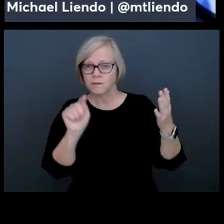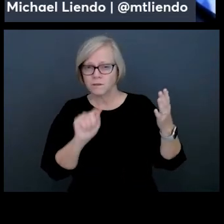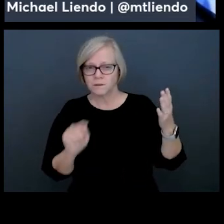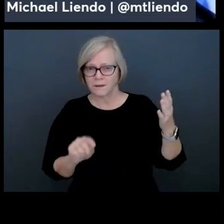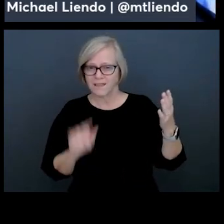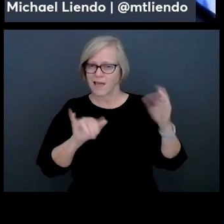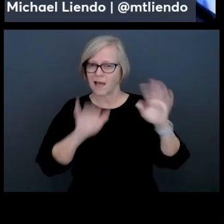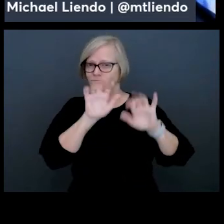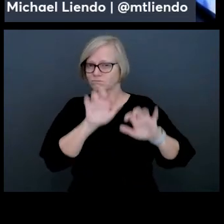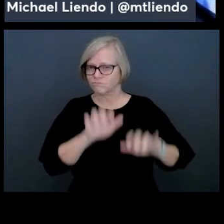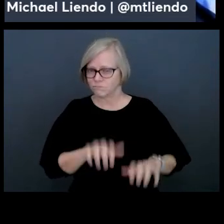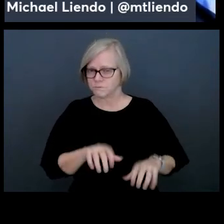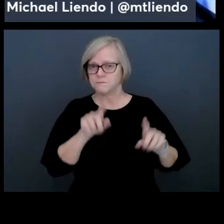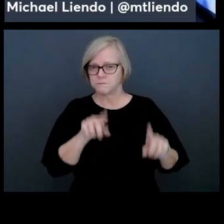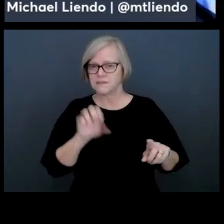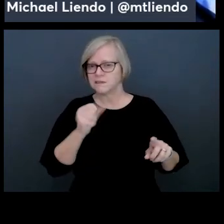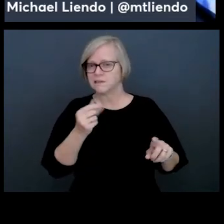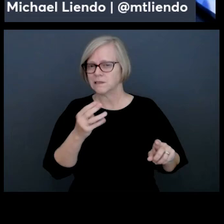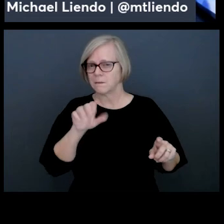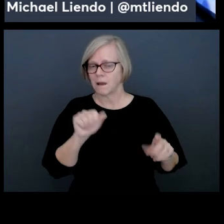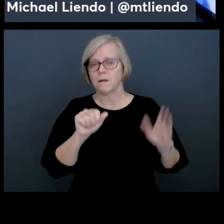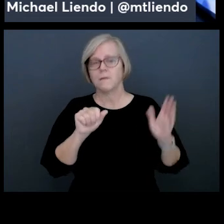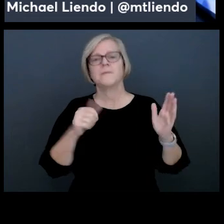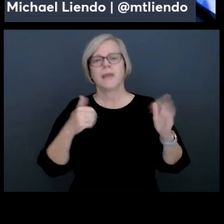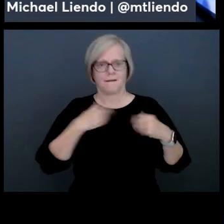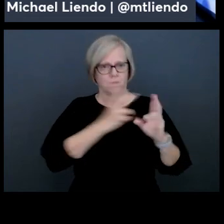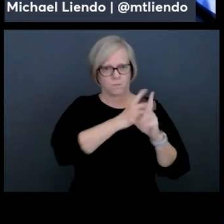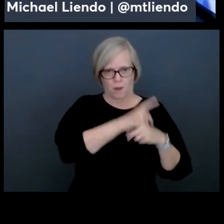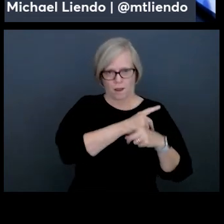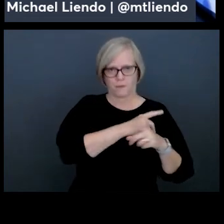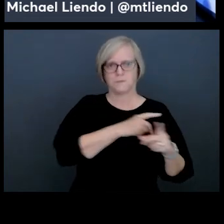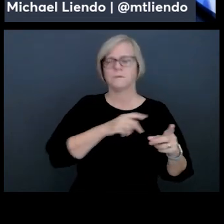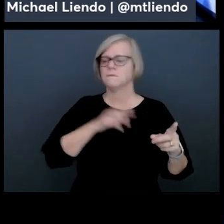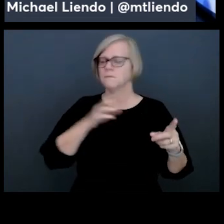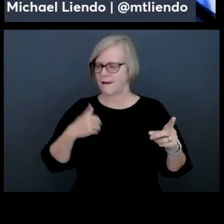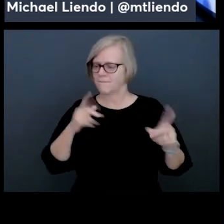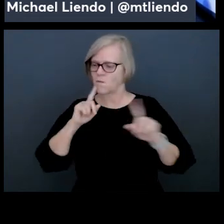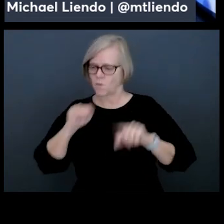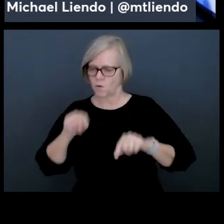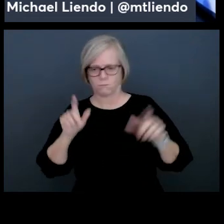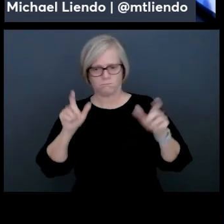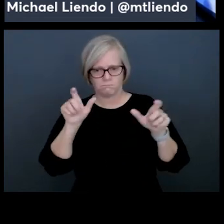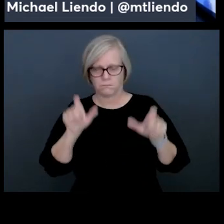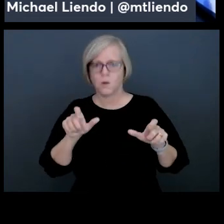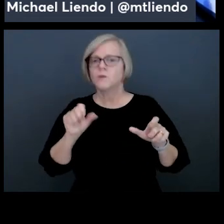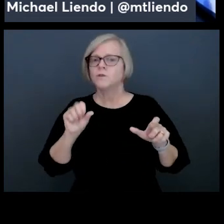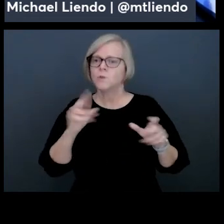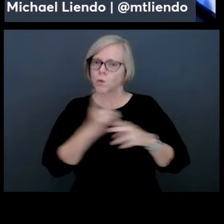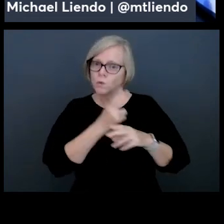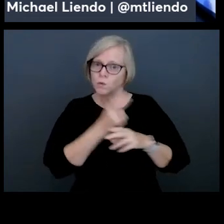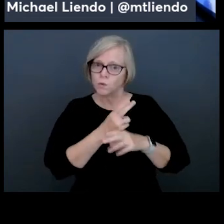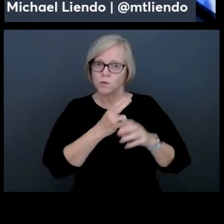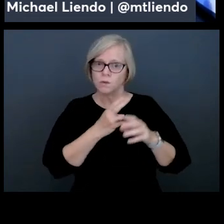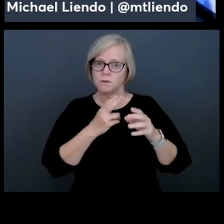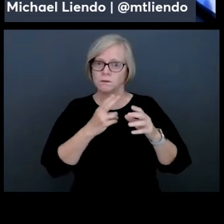I mentioned that we have a product and we have an order. Now, using some of the directives that we have within Amplify,